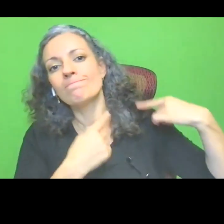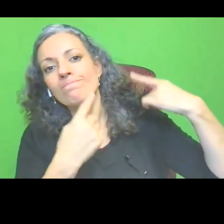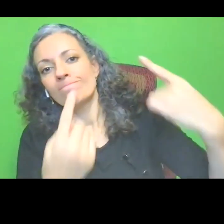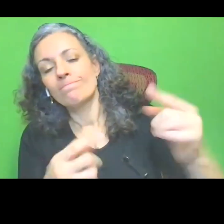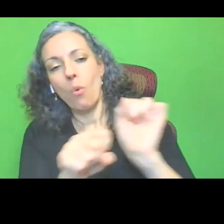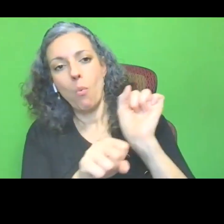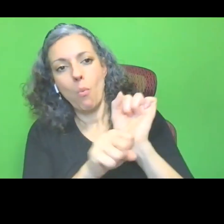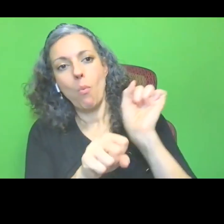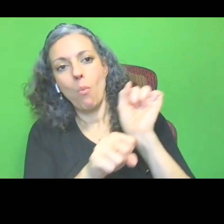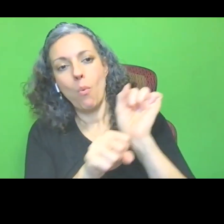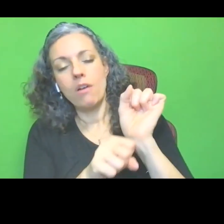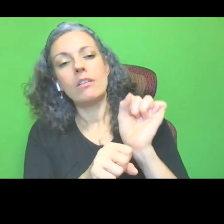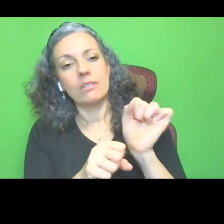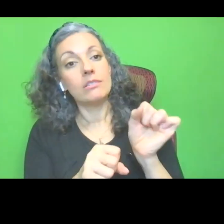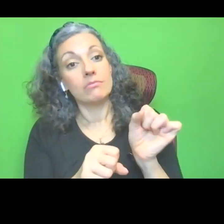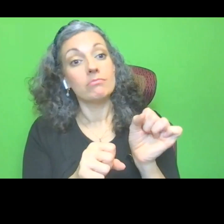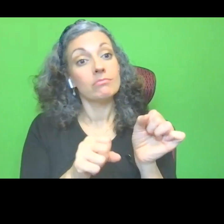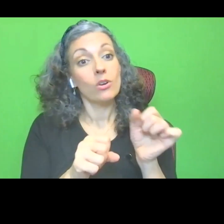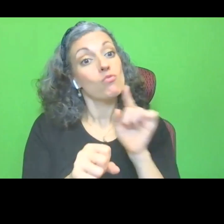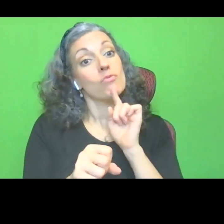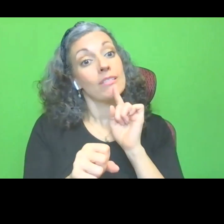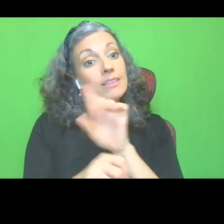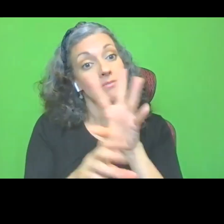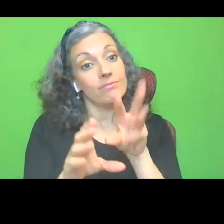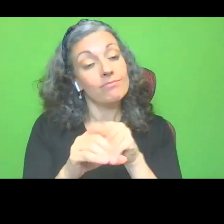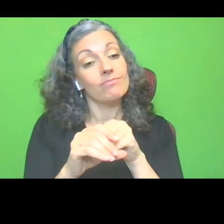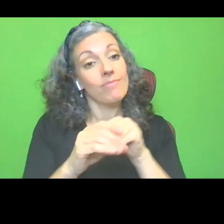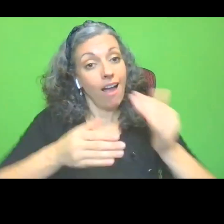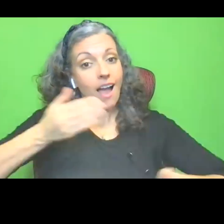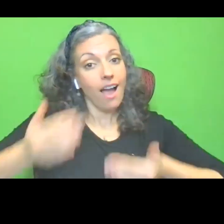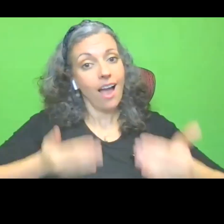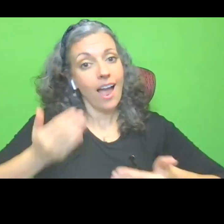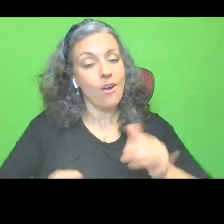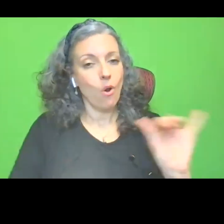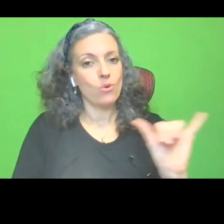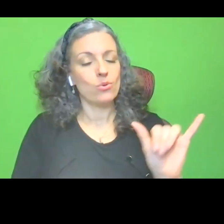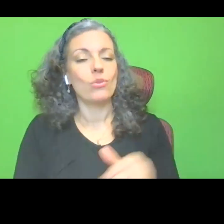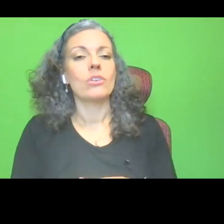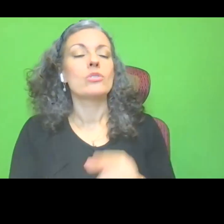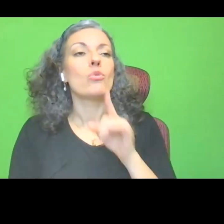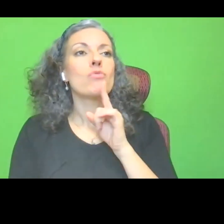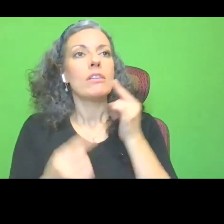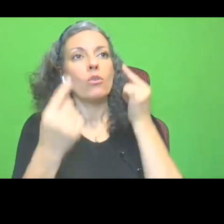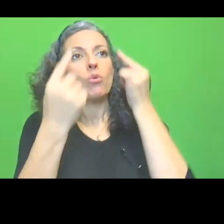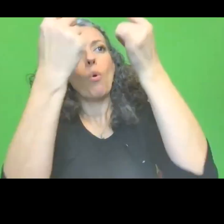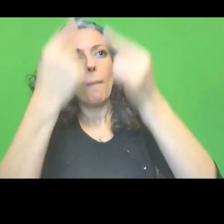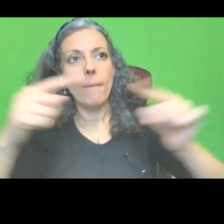It does speak to more inclusive hiring practices as well. I think to really reach that level, we've got some work.